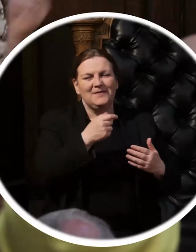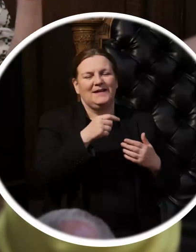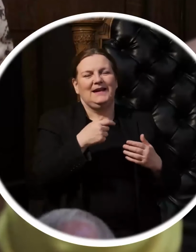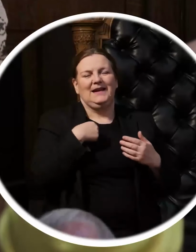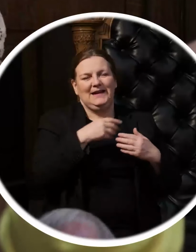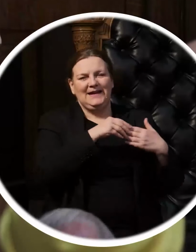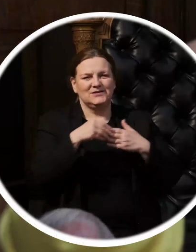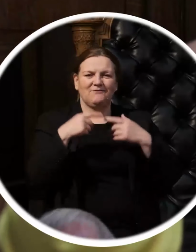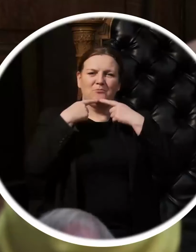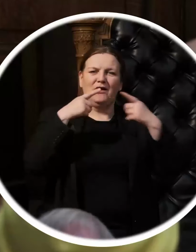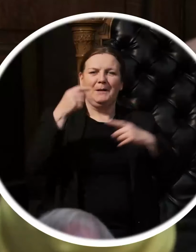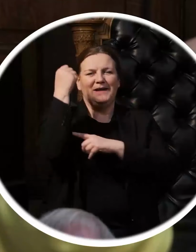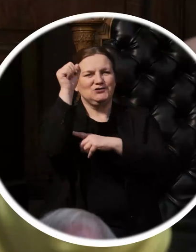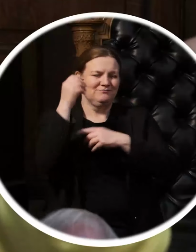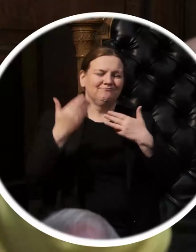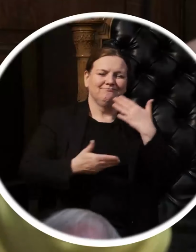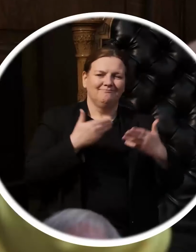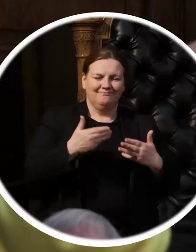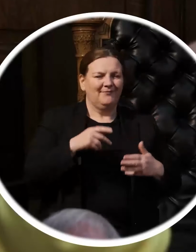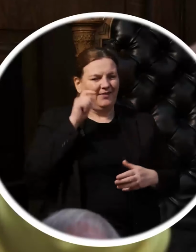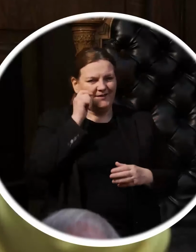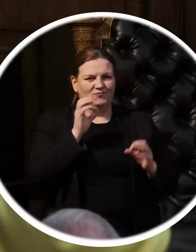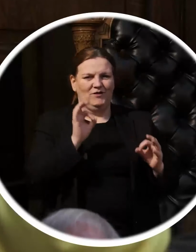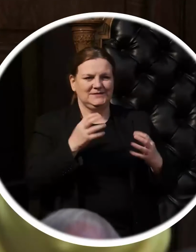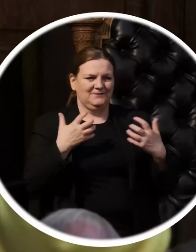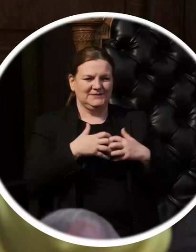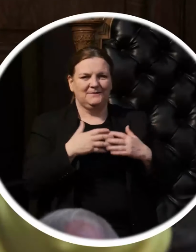So I think honestly, it's quite fitting of that. So thank you very much.